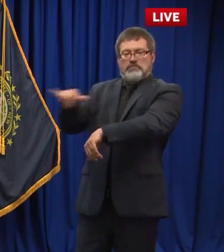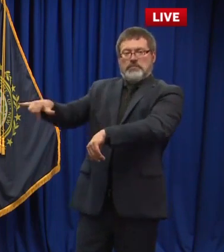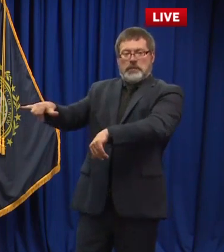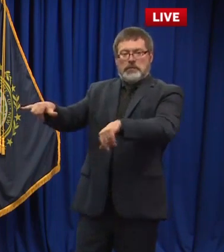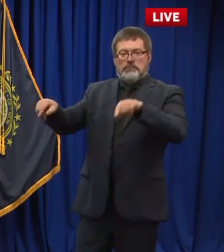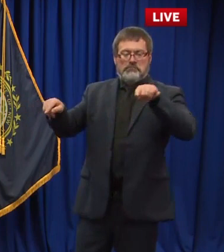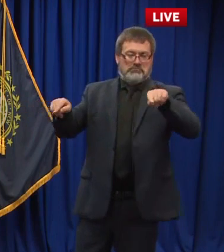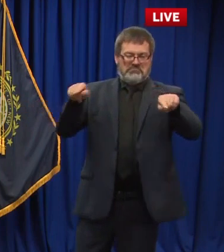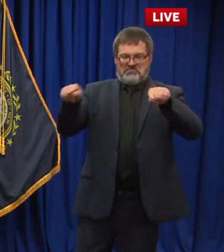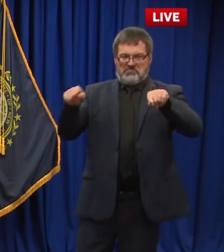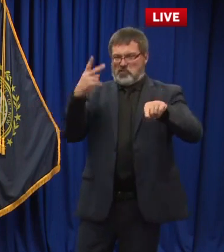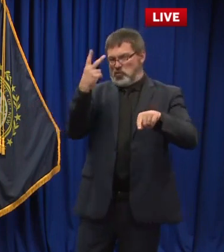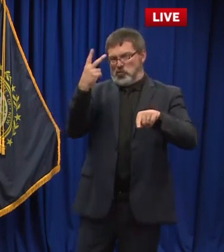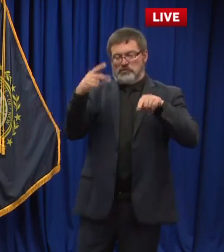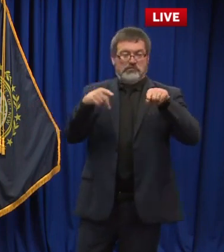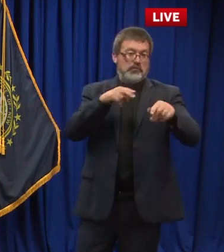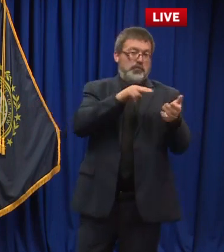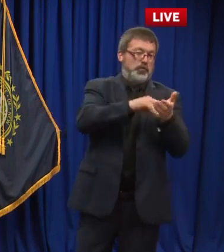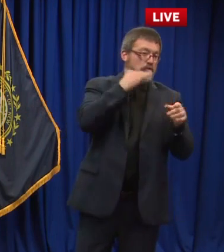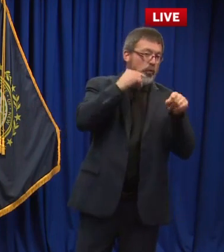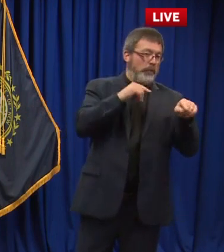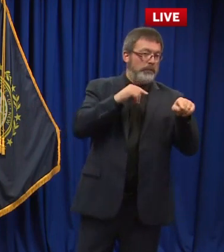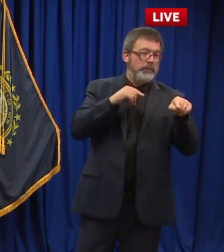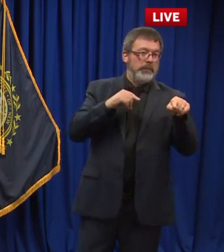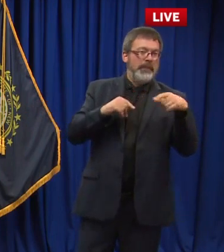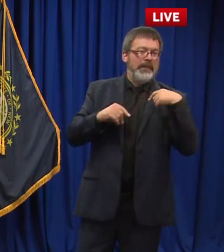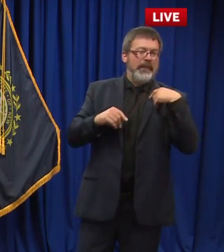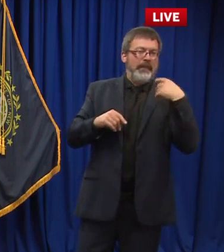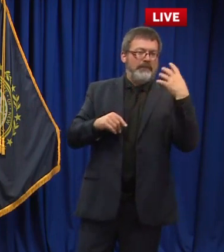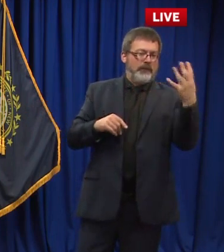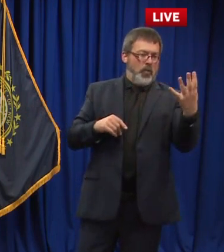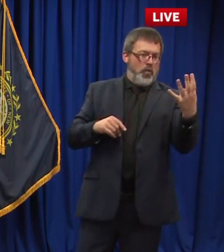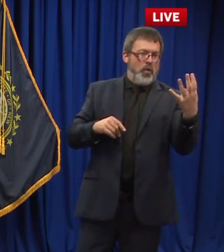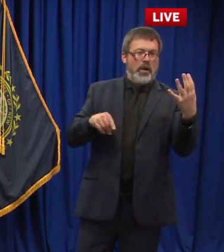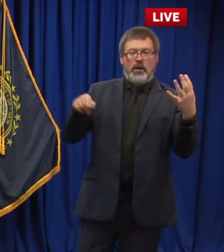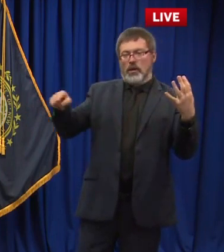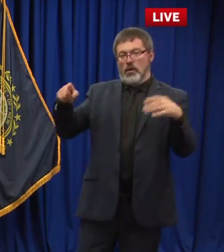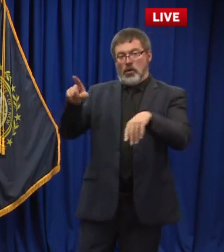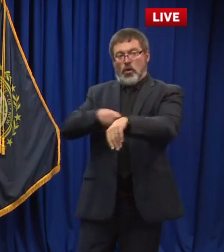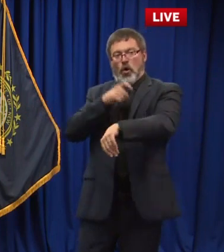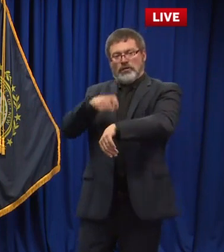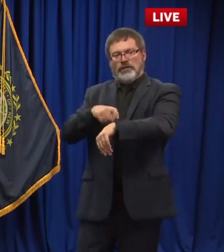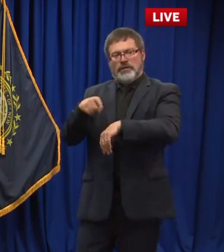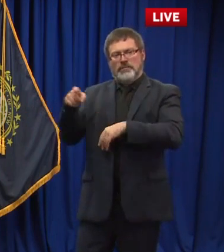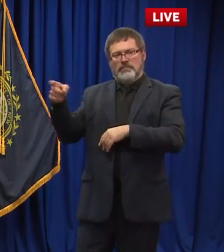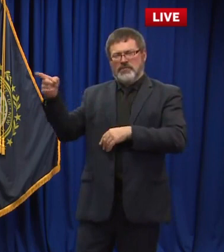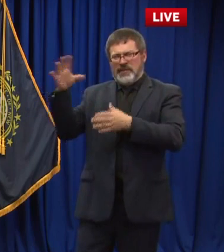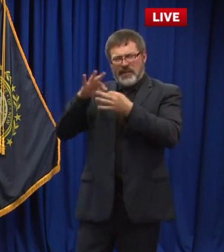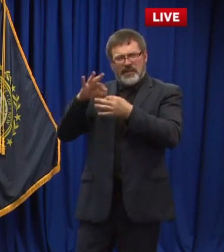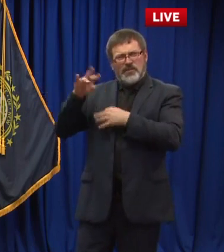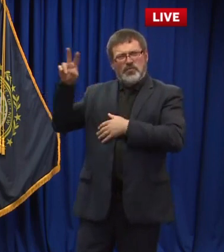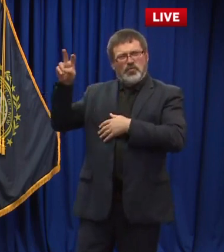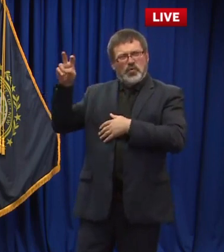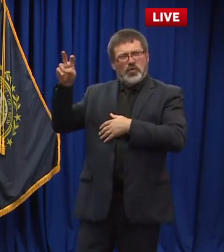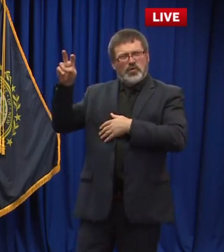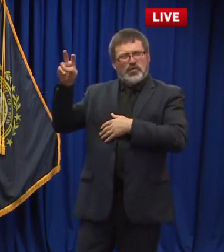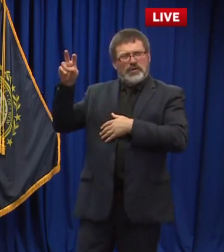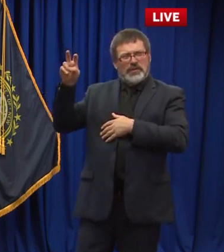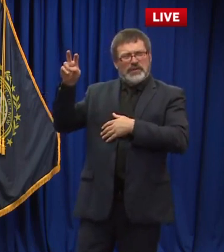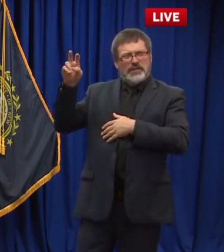CAN YOU GIVE US THE BREAKDOWN AROUND NURSING HOMES VERSUS LONG-TERM CARE?